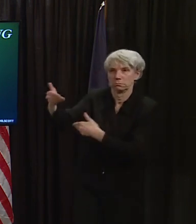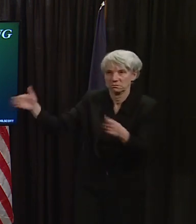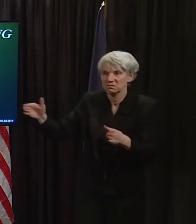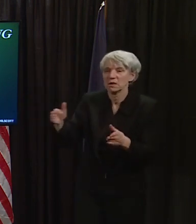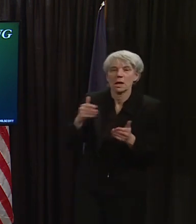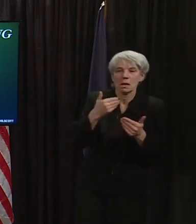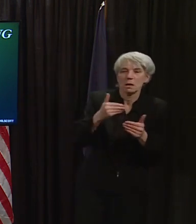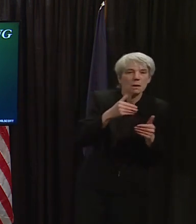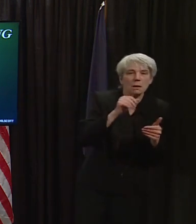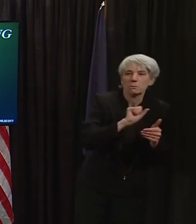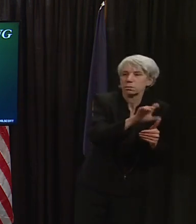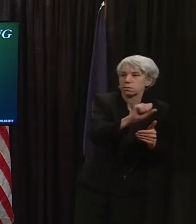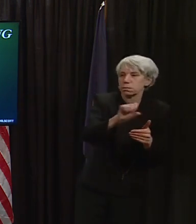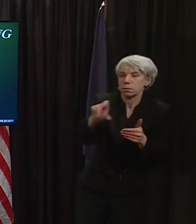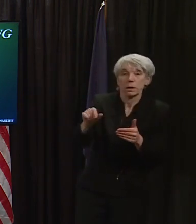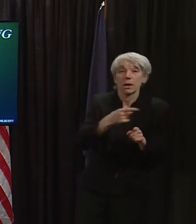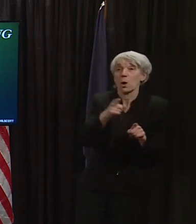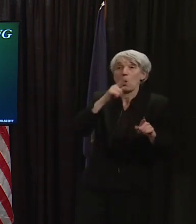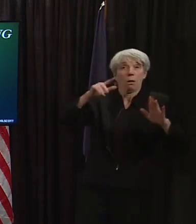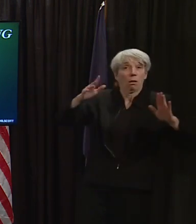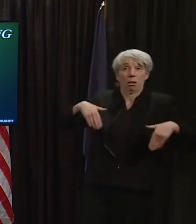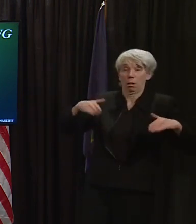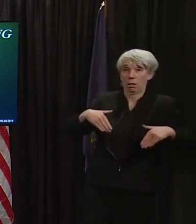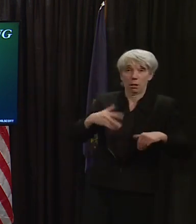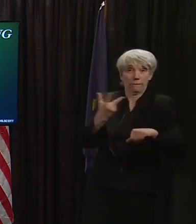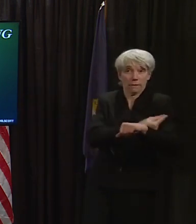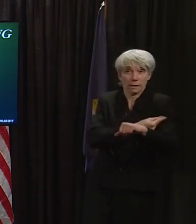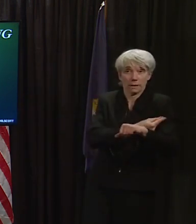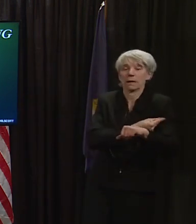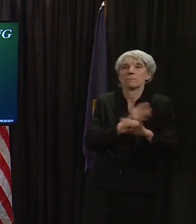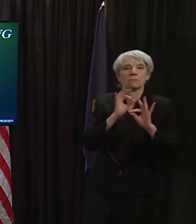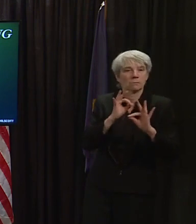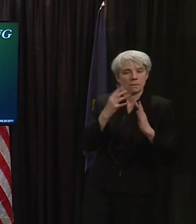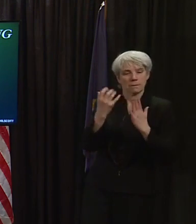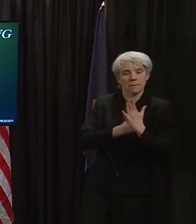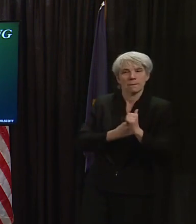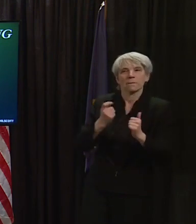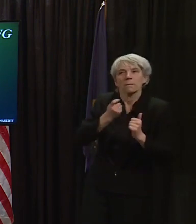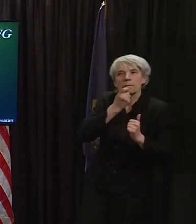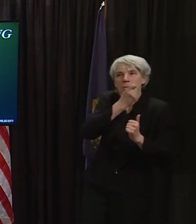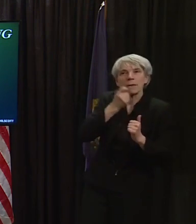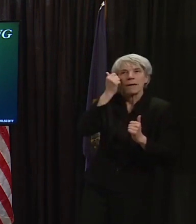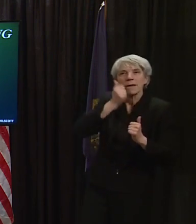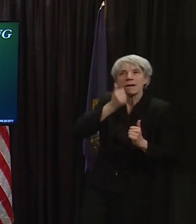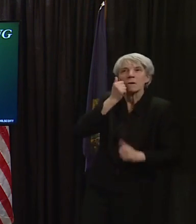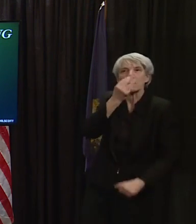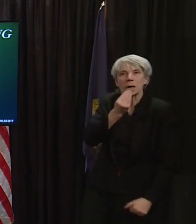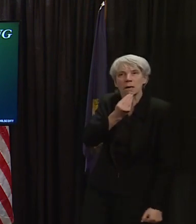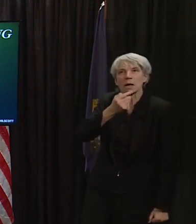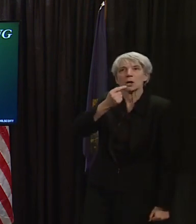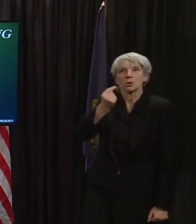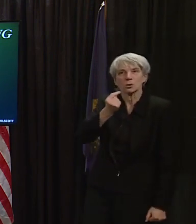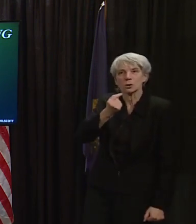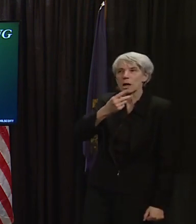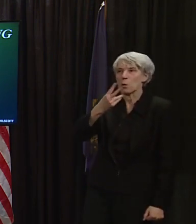students so they can test daily for five consecutive days and if negative can stay in class.